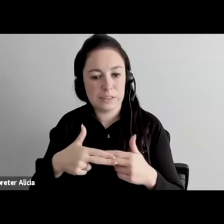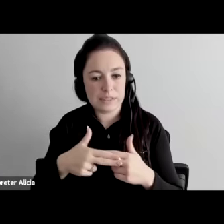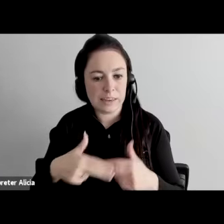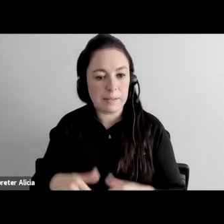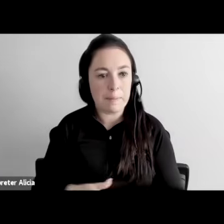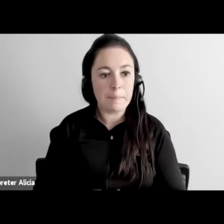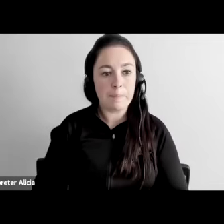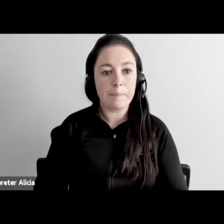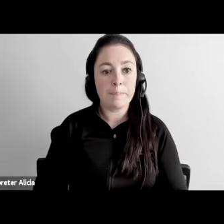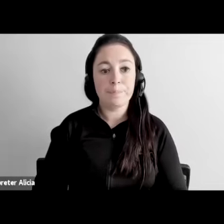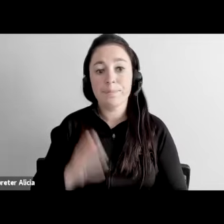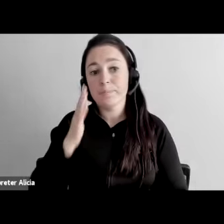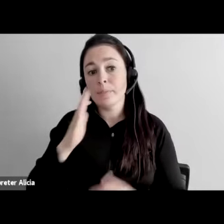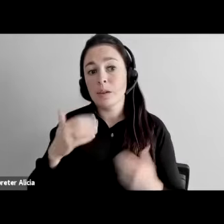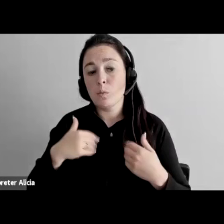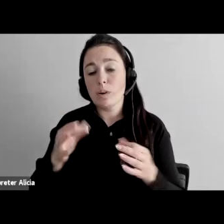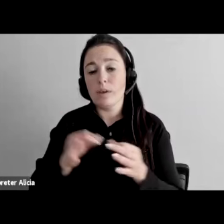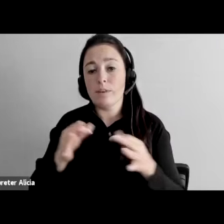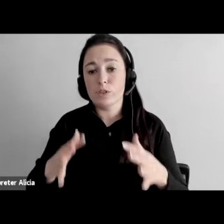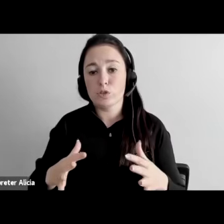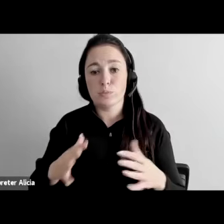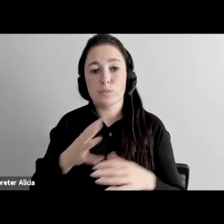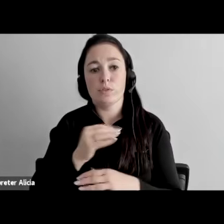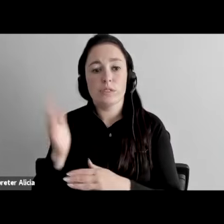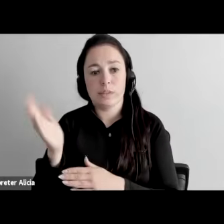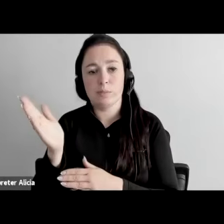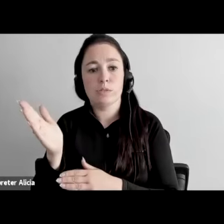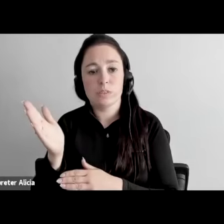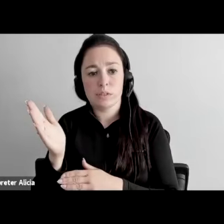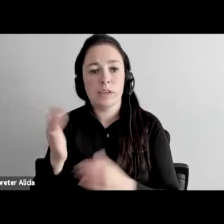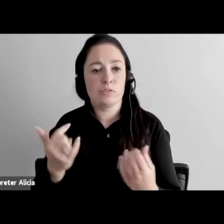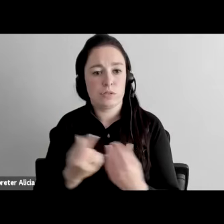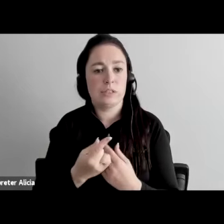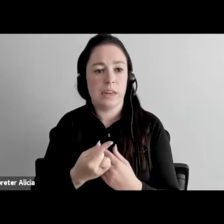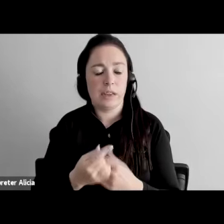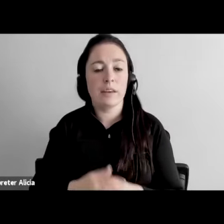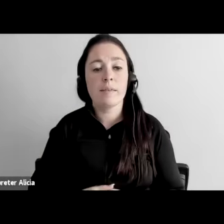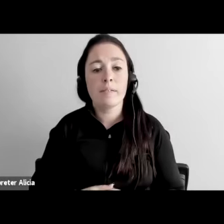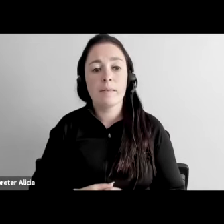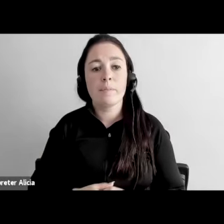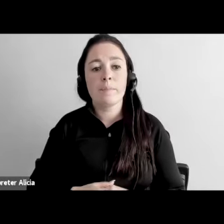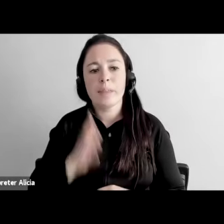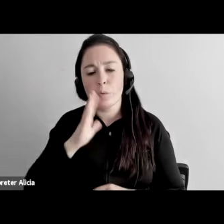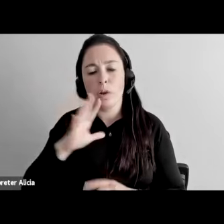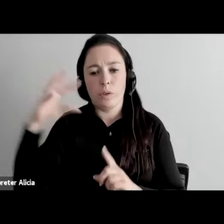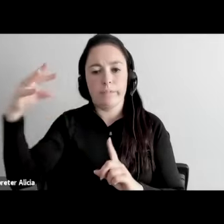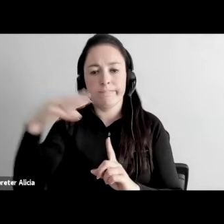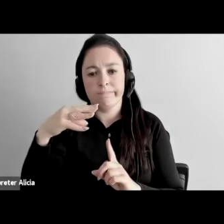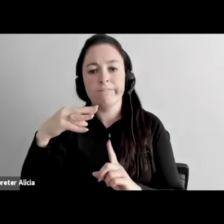Interpreters and presenters for this webinar today will be spot-lit. We will not